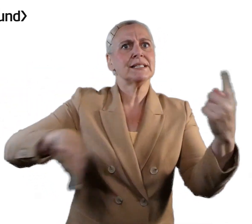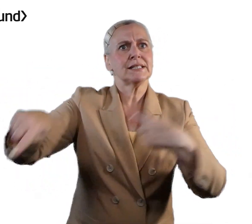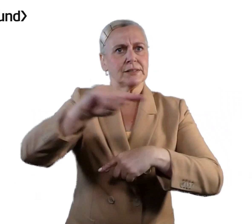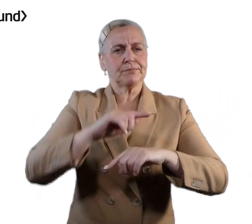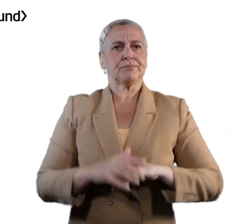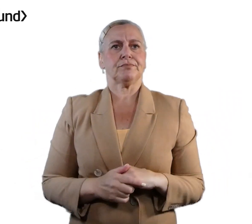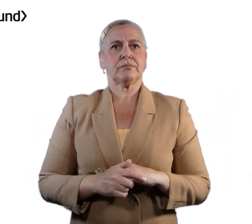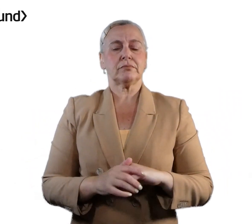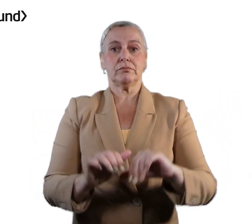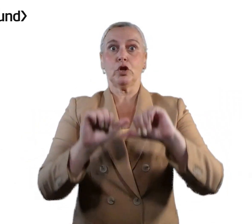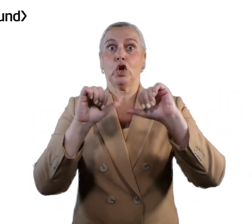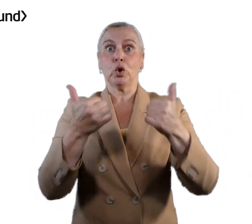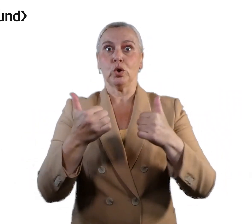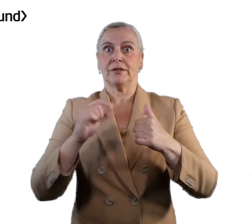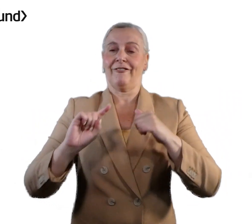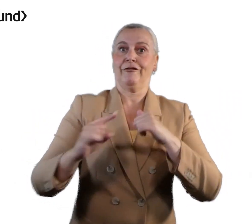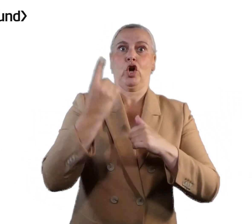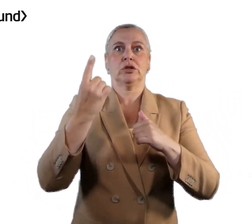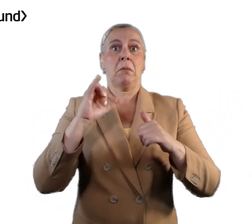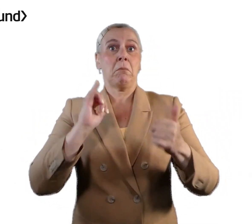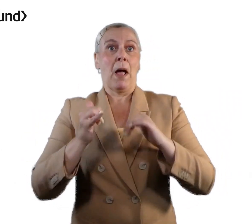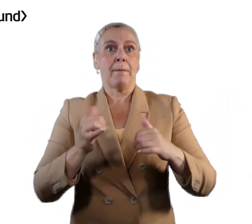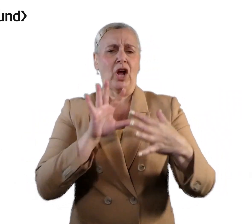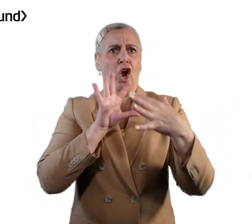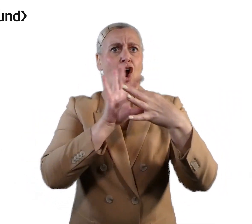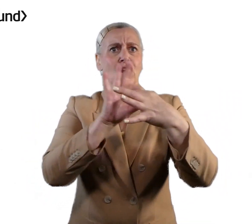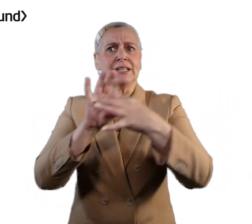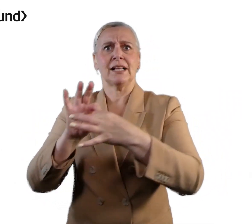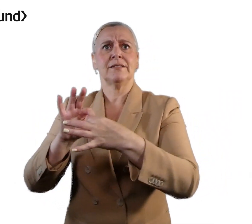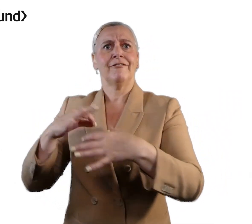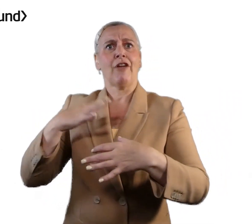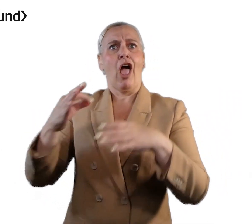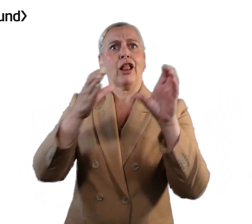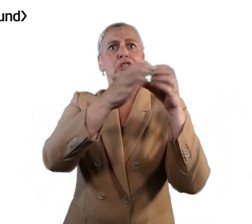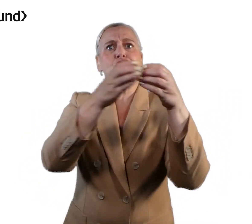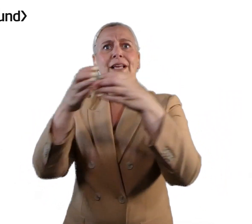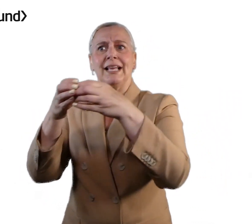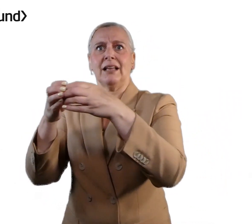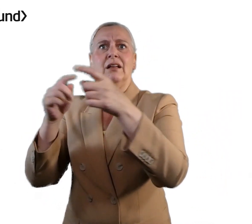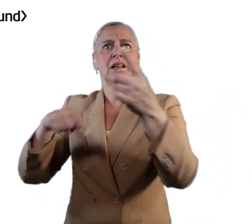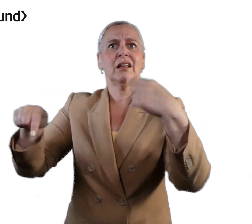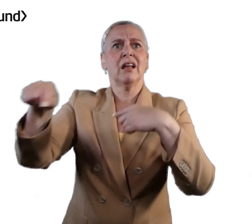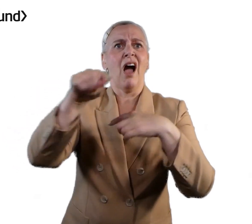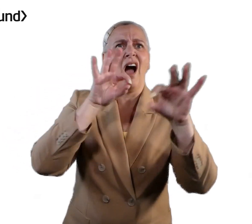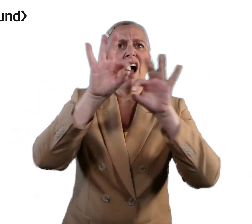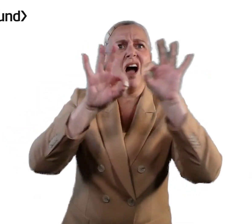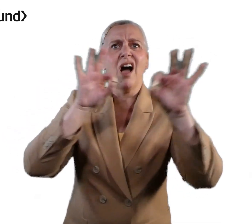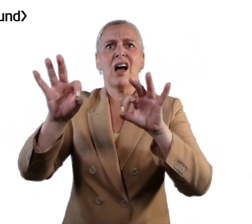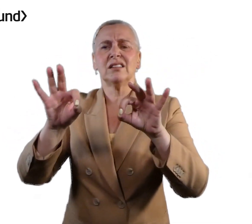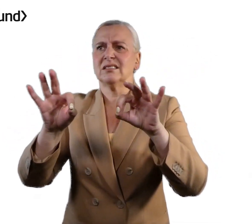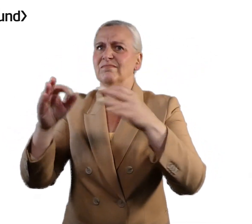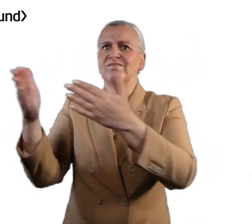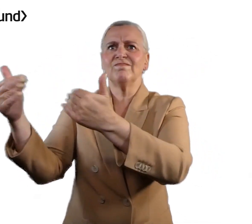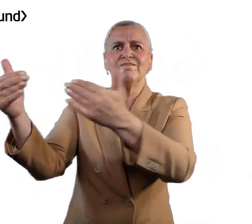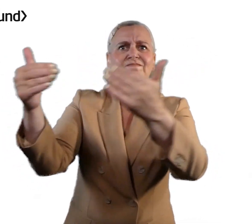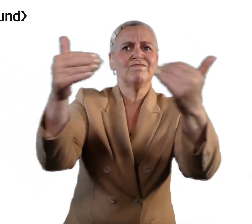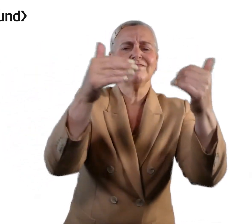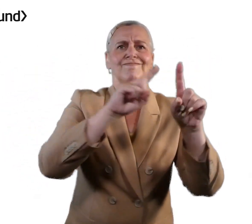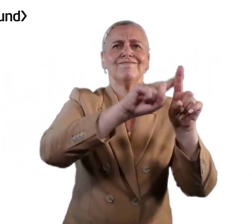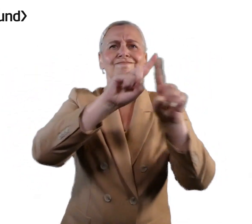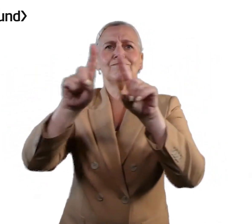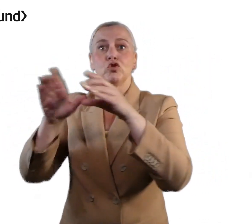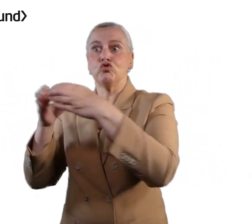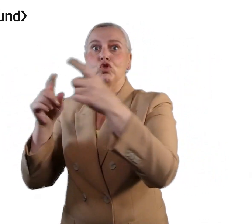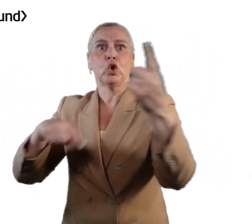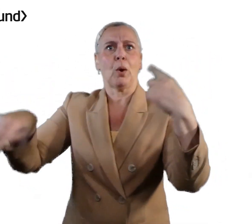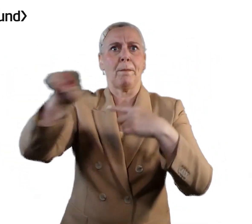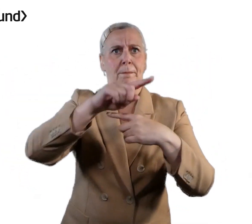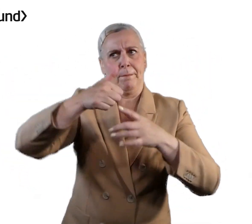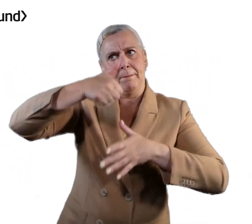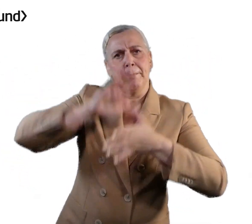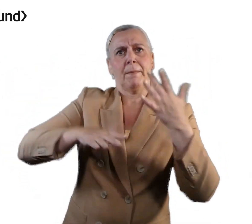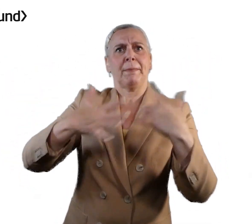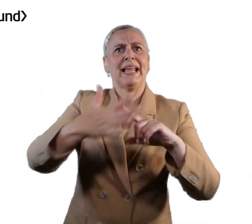A good first step might be to contact voluntary sector umbrella bodies to ask that they